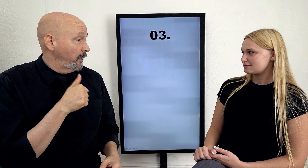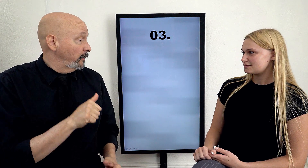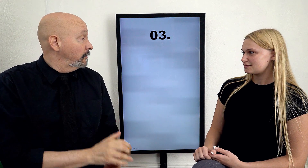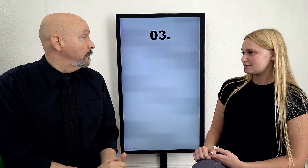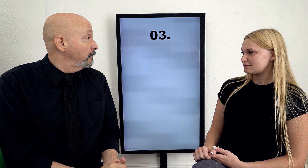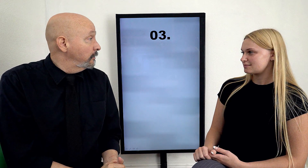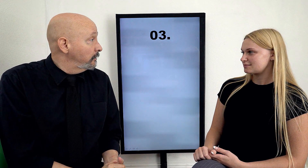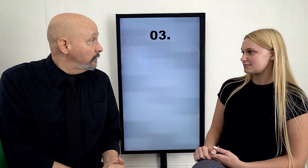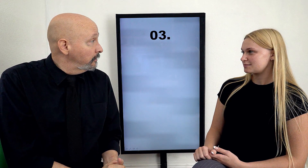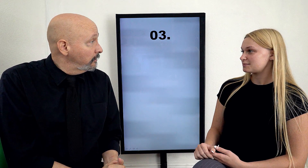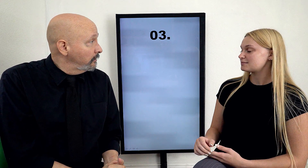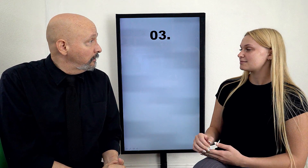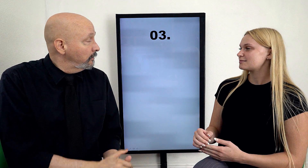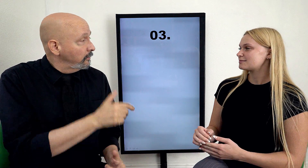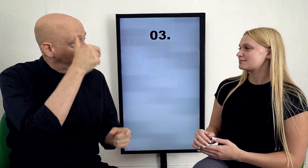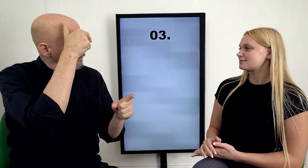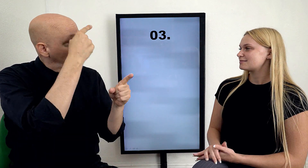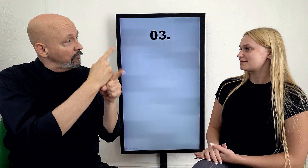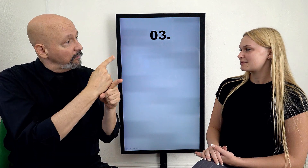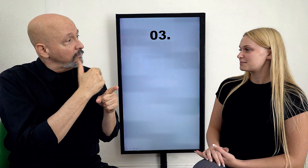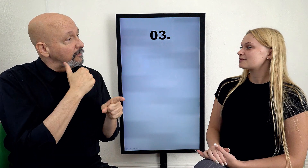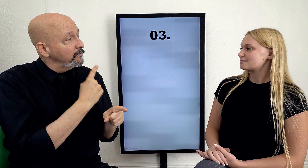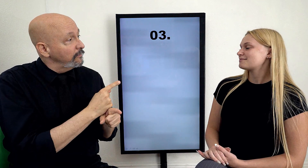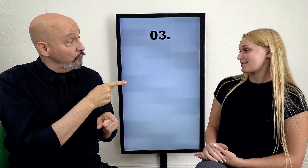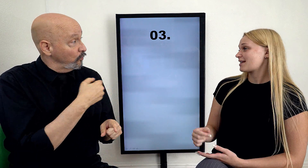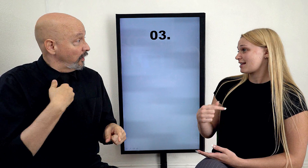Brother / Sister (siblings) you have any? Brother (full sign) Sister (full sign) you have any?